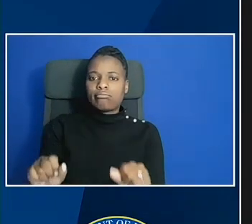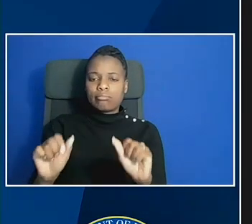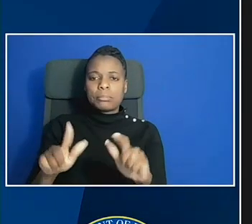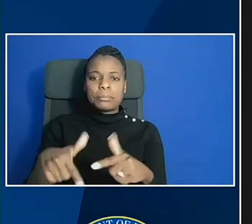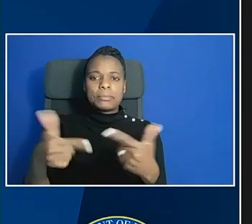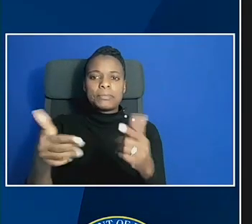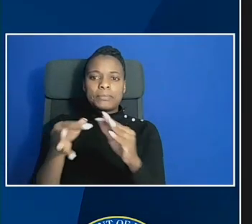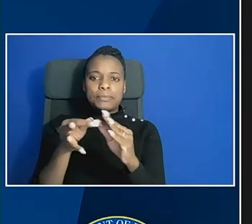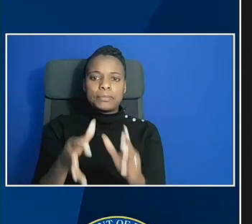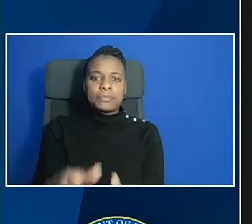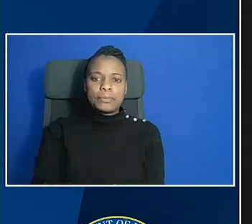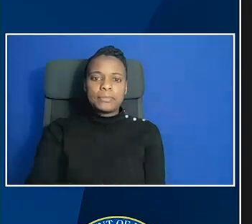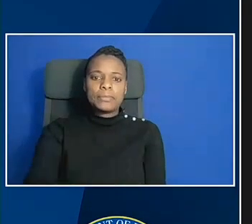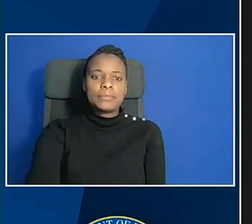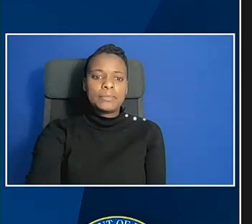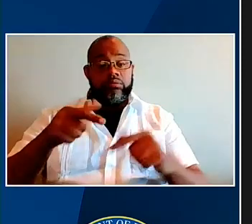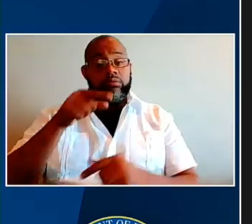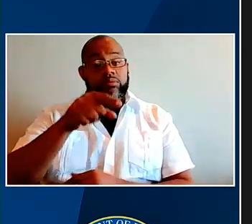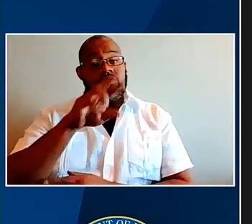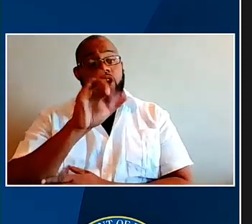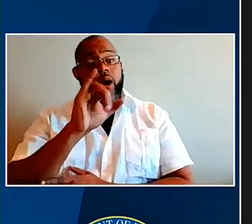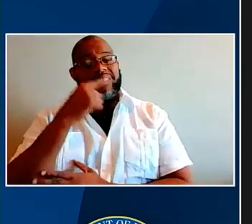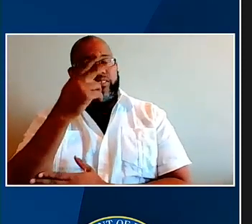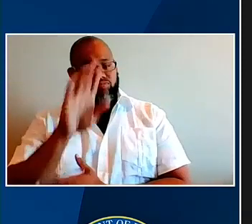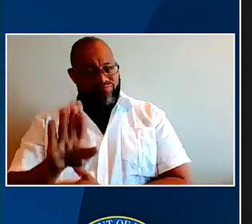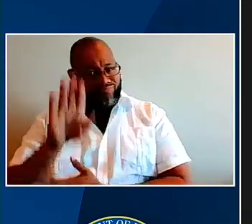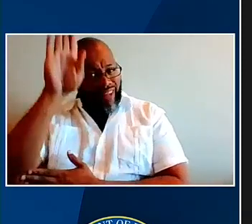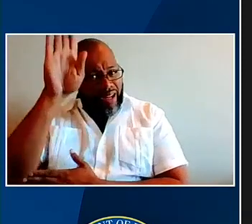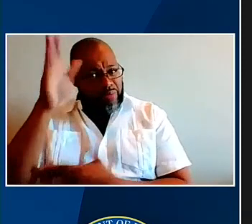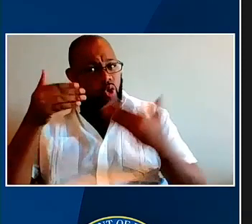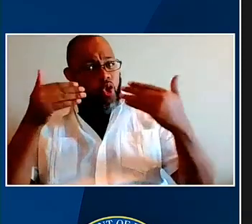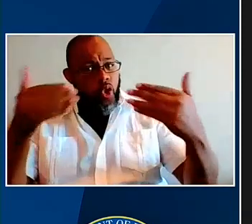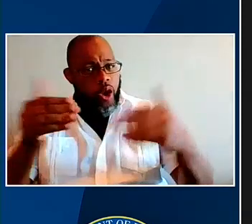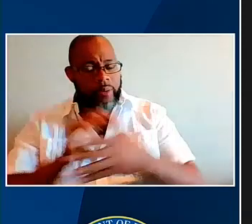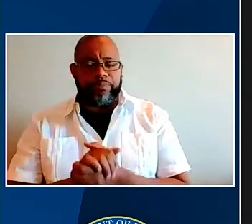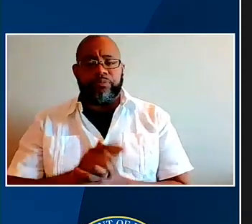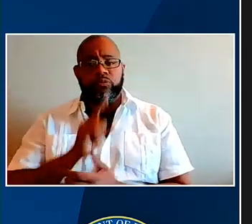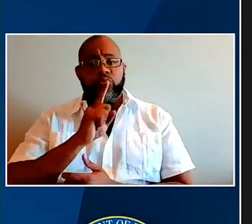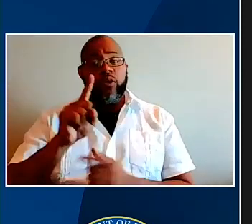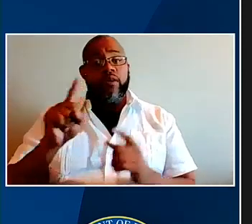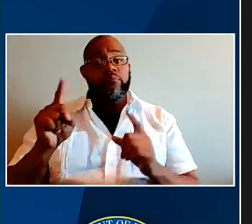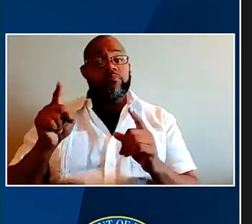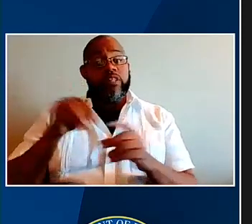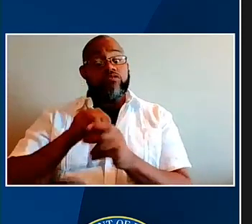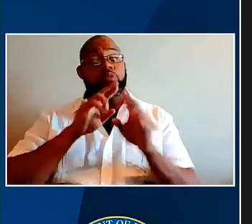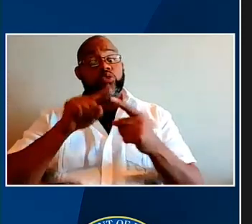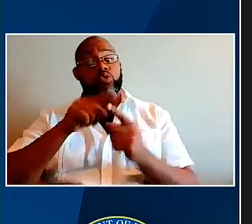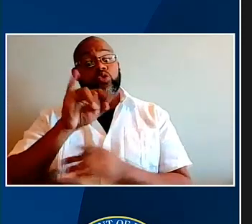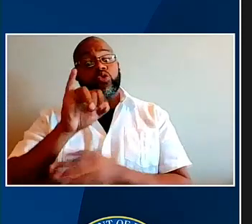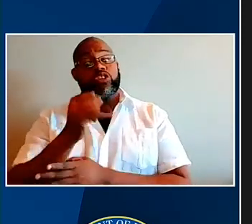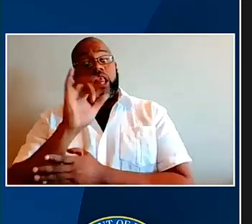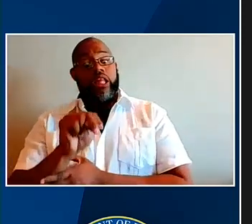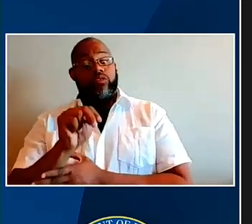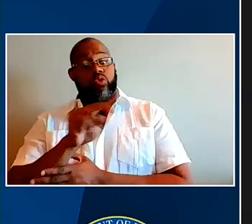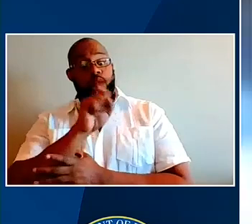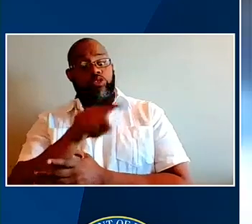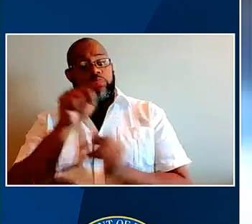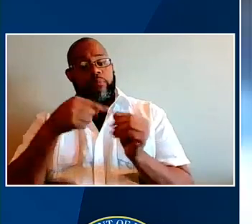Thanks, Dave. Robyn, I see your hand. Go ahead. Sure. So first, in response to Jillian's question about the kindergarten.